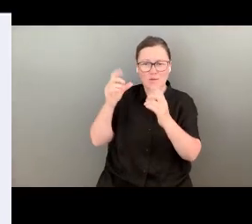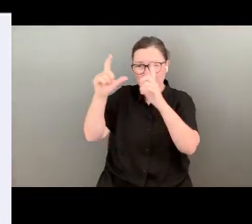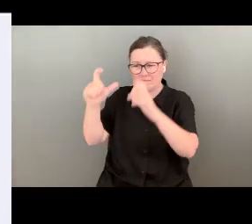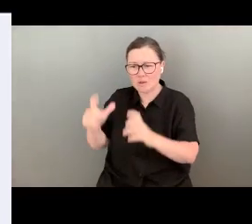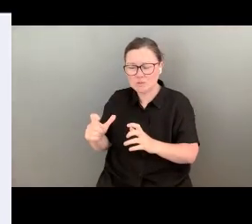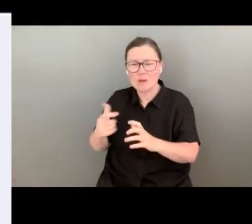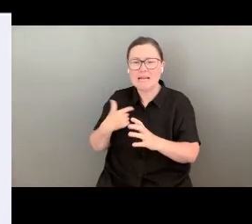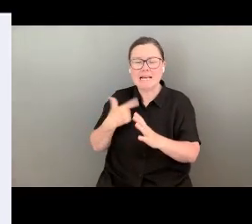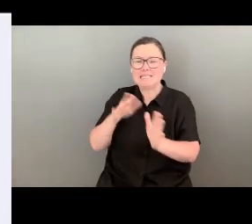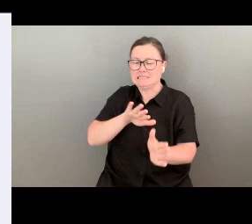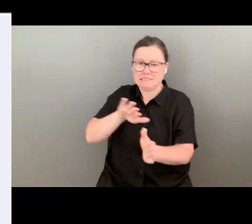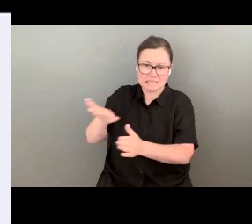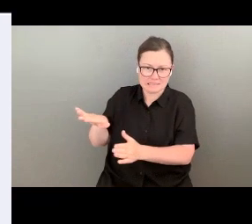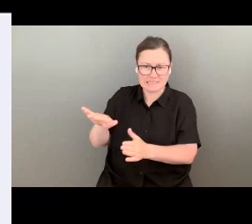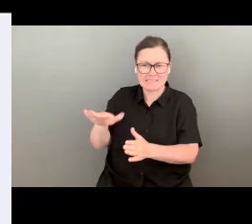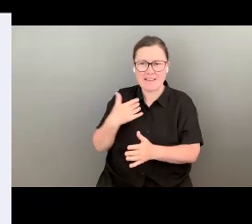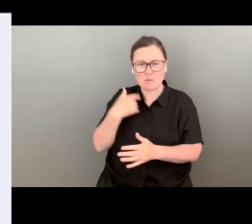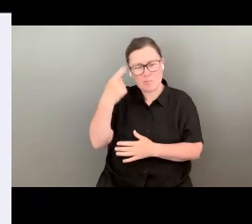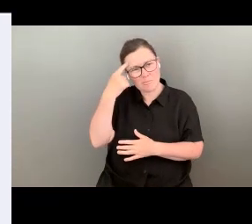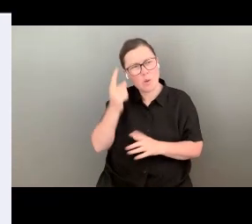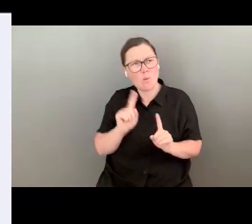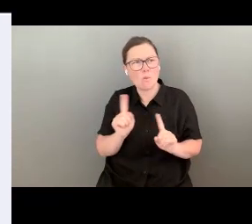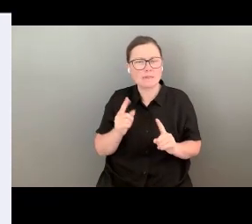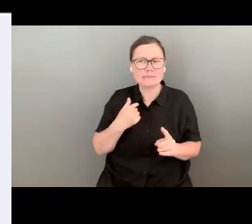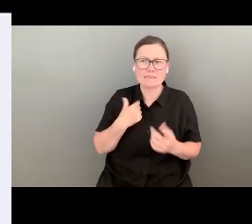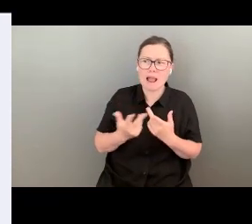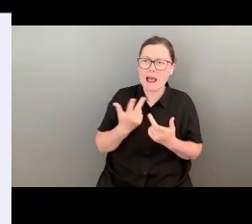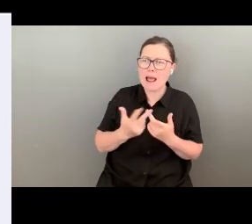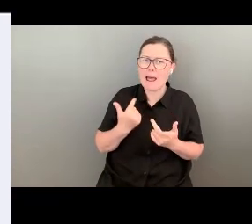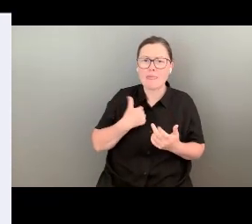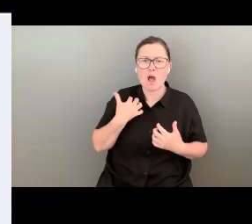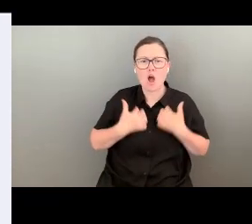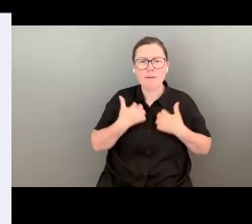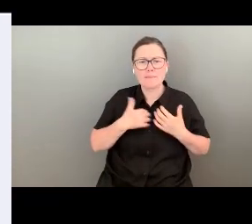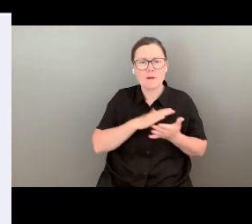of my hobby in inverted commas. Which brings me to hunting for the best